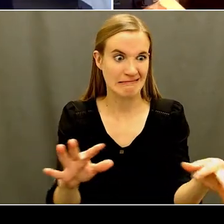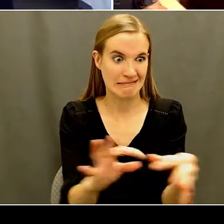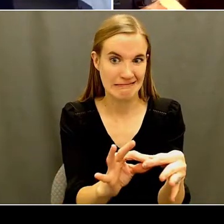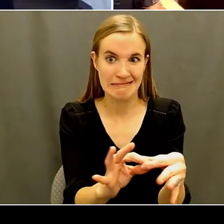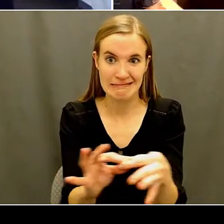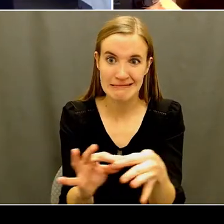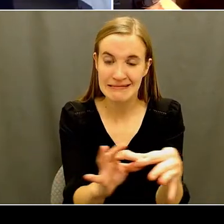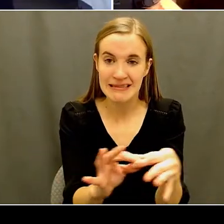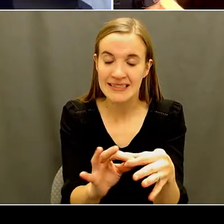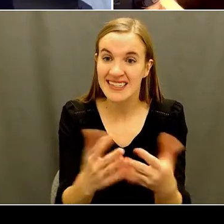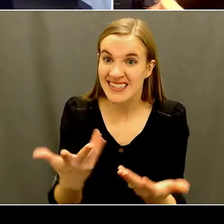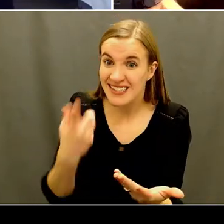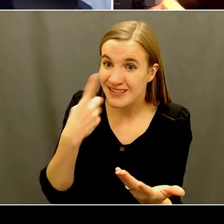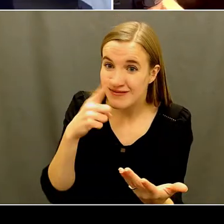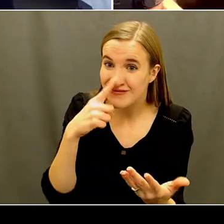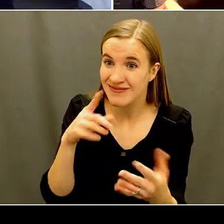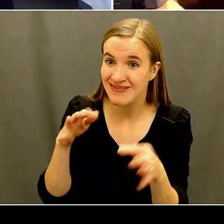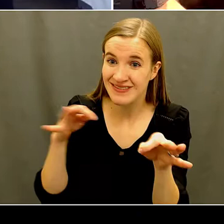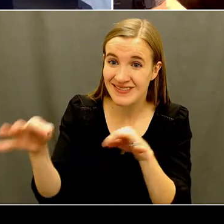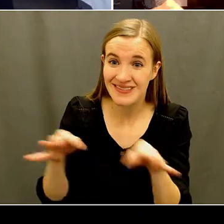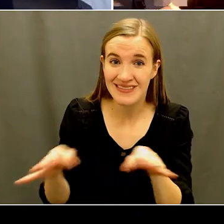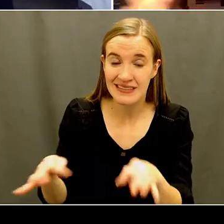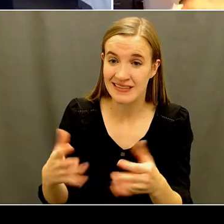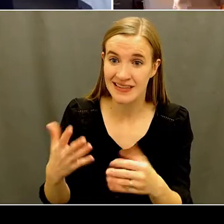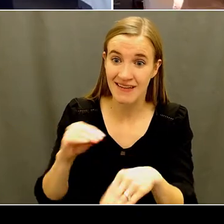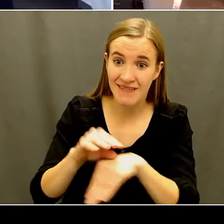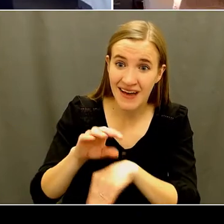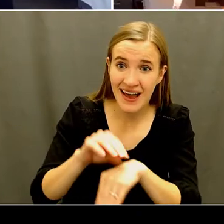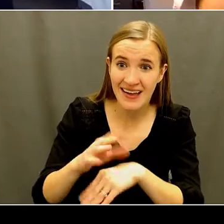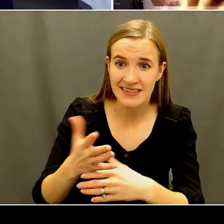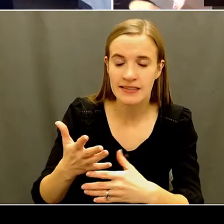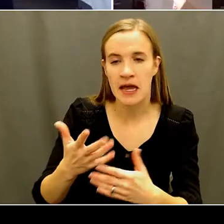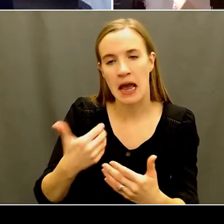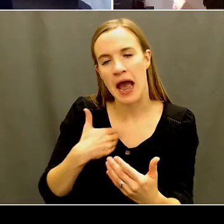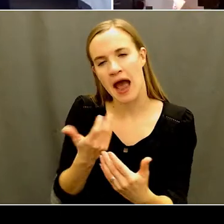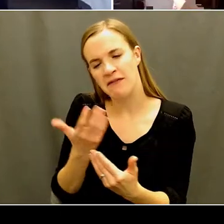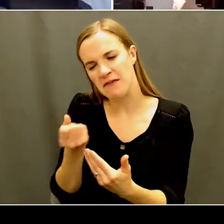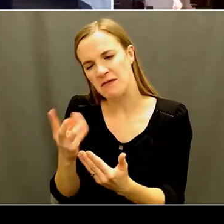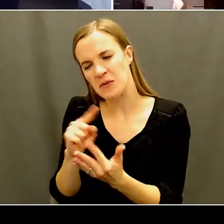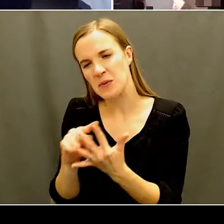change the stigma of maybe a voting or people with disabilities? And how will